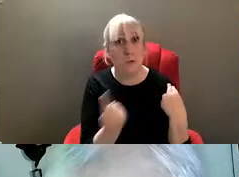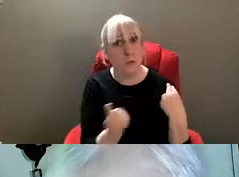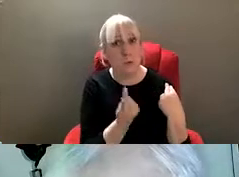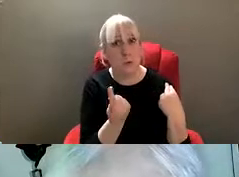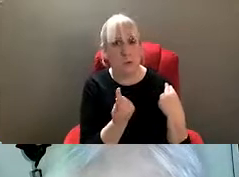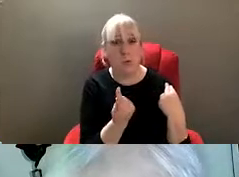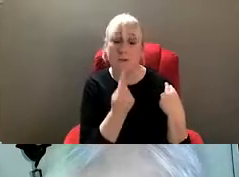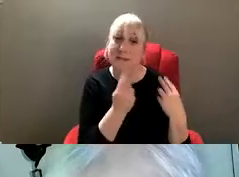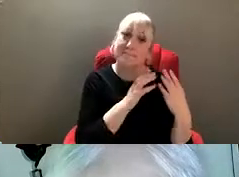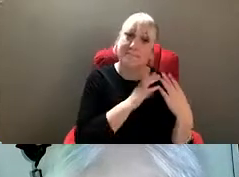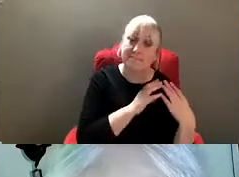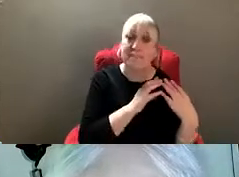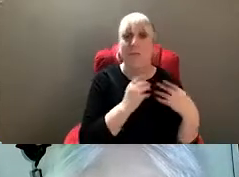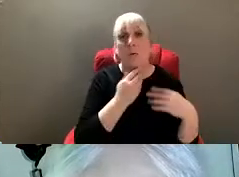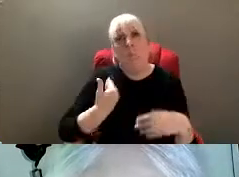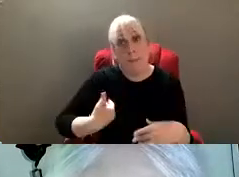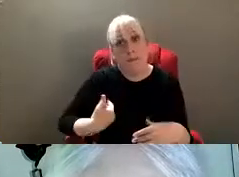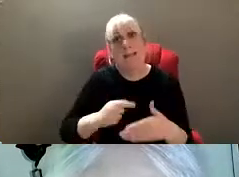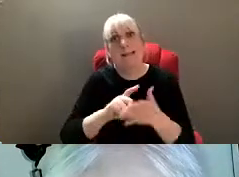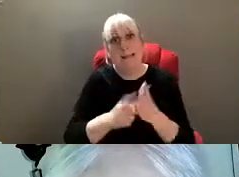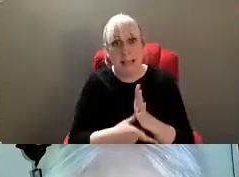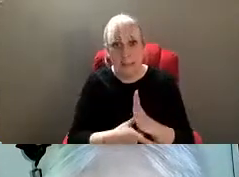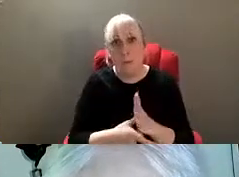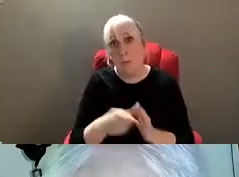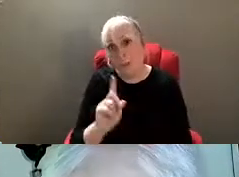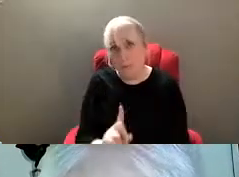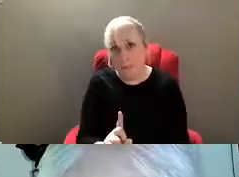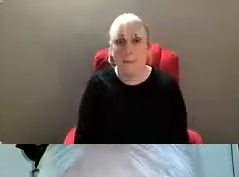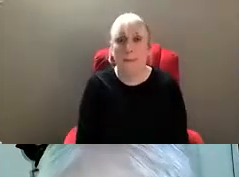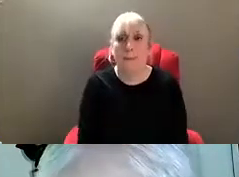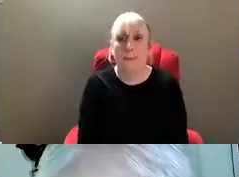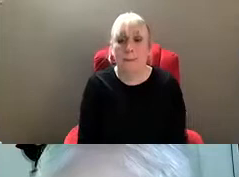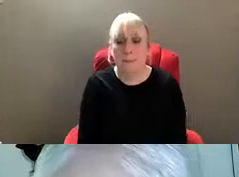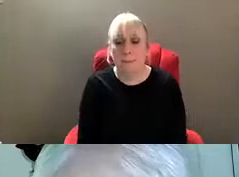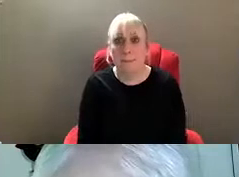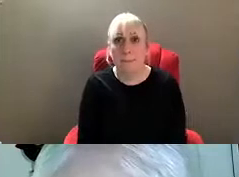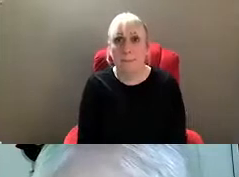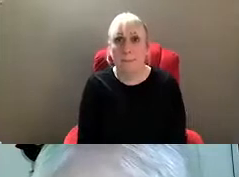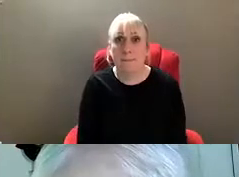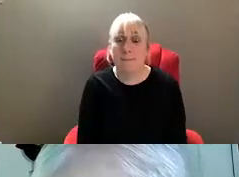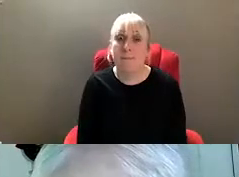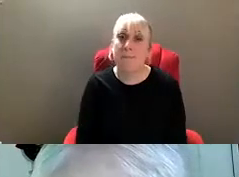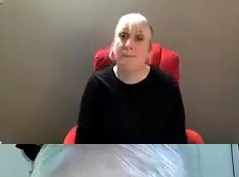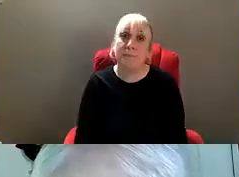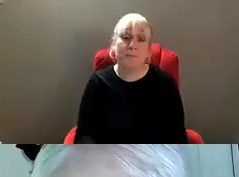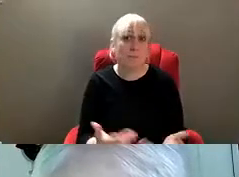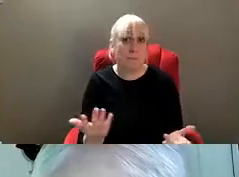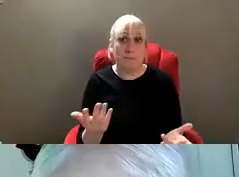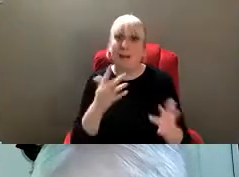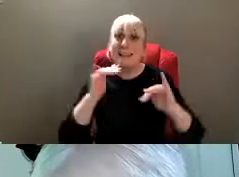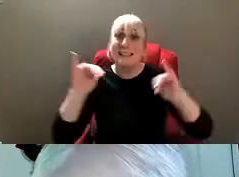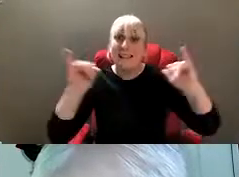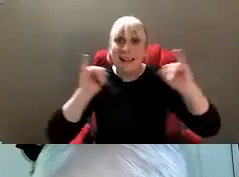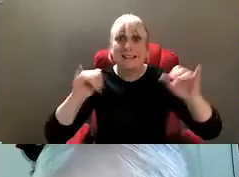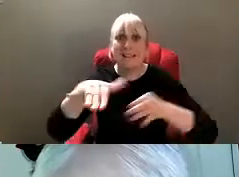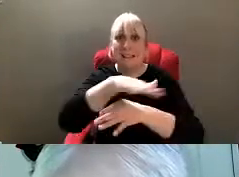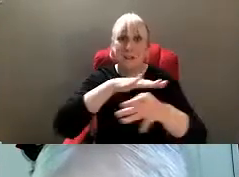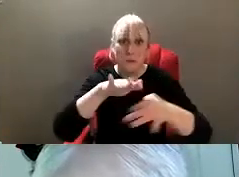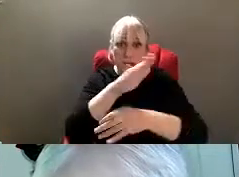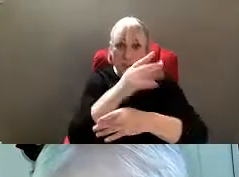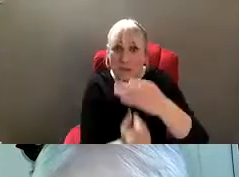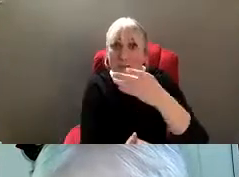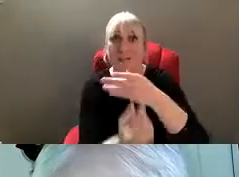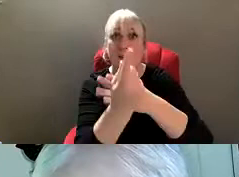people who are disabled especially i mean in in in disaster um situations especially caused by